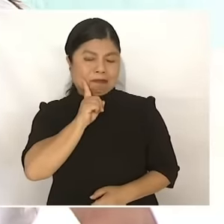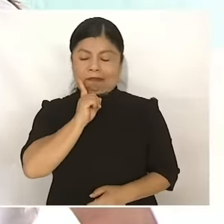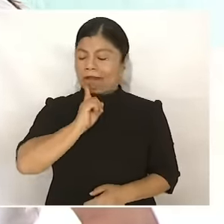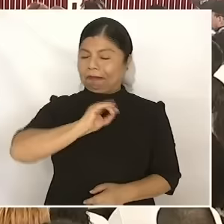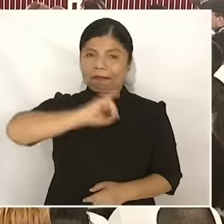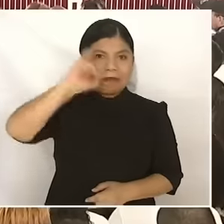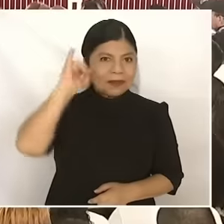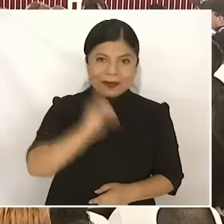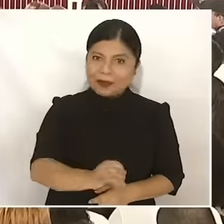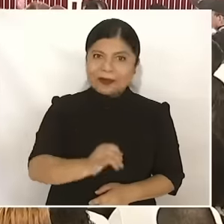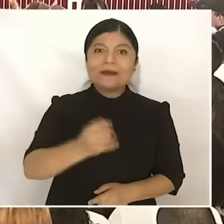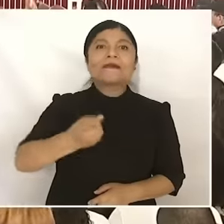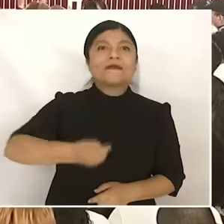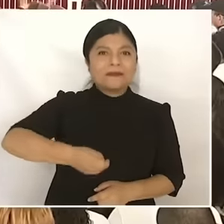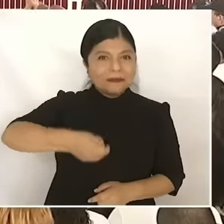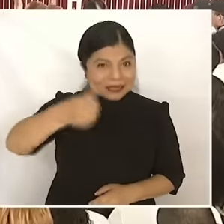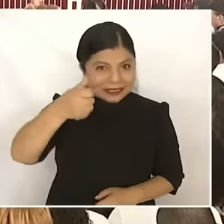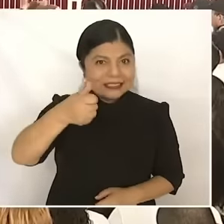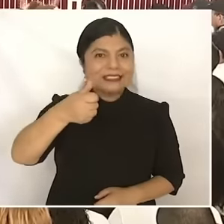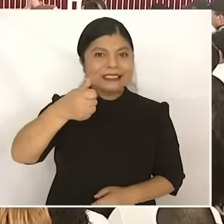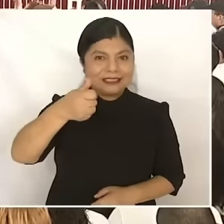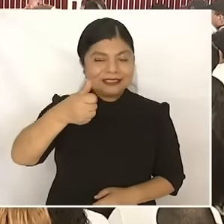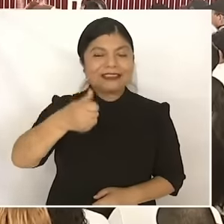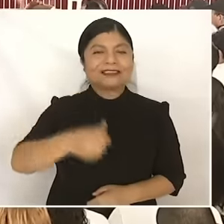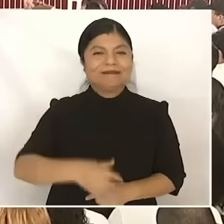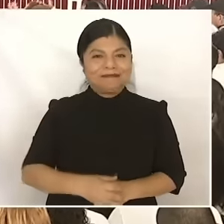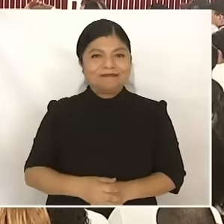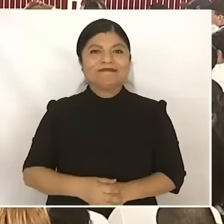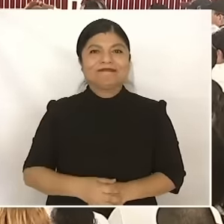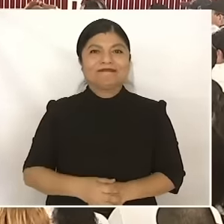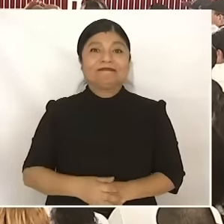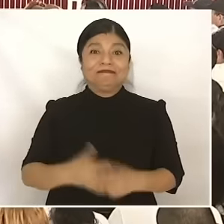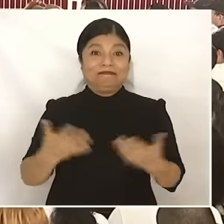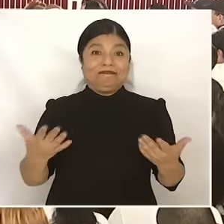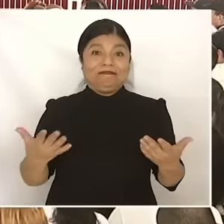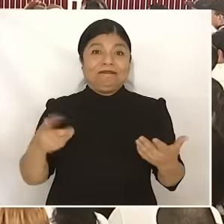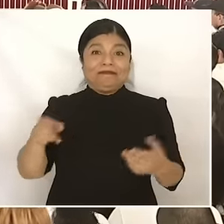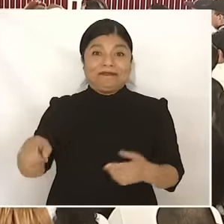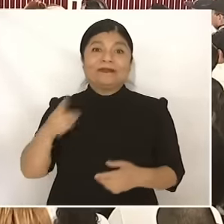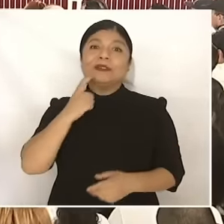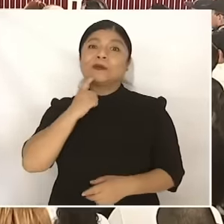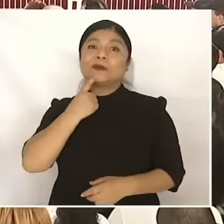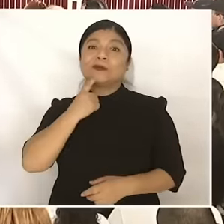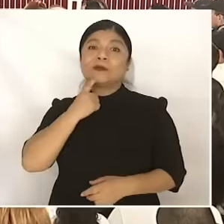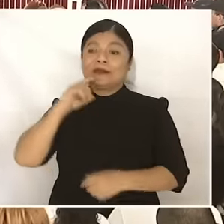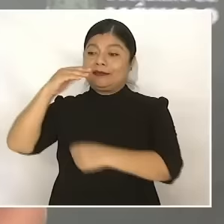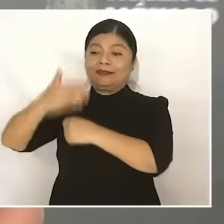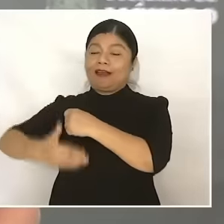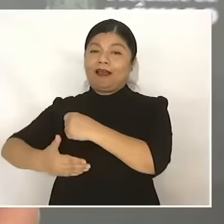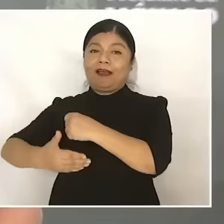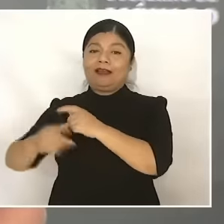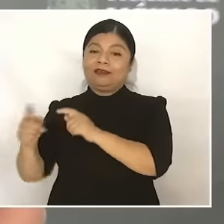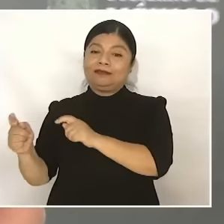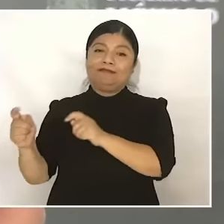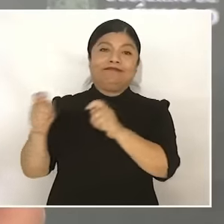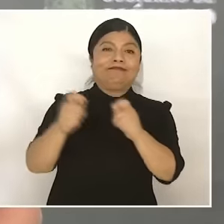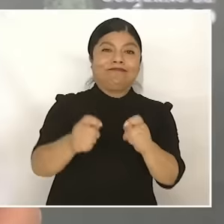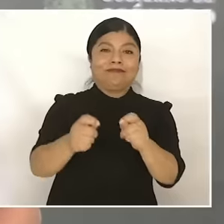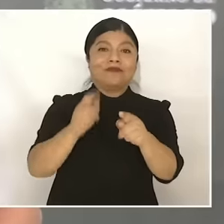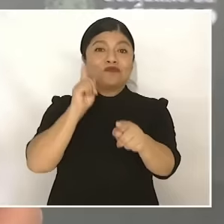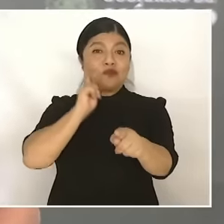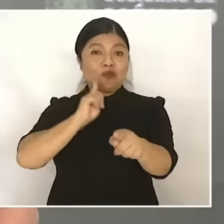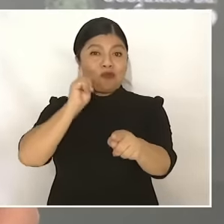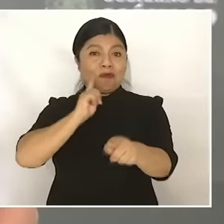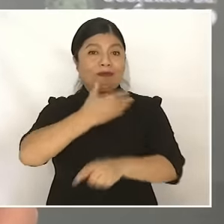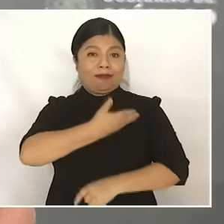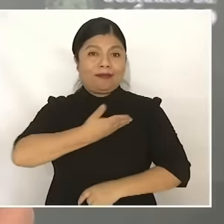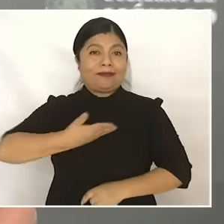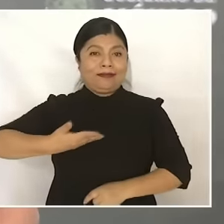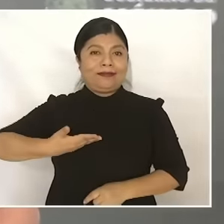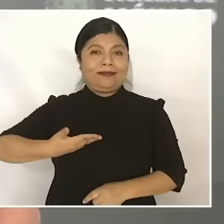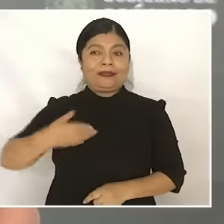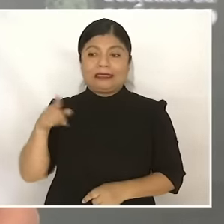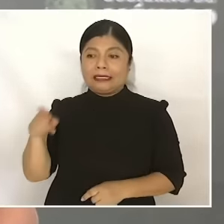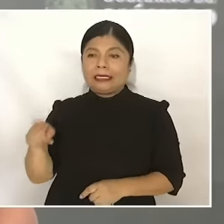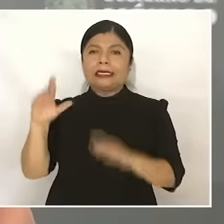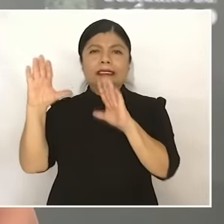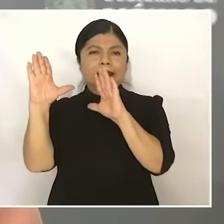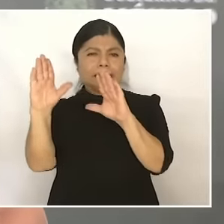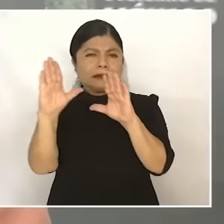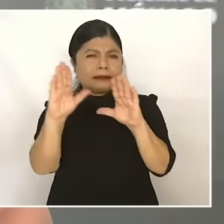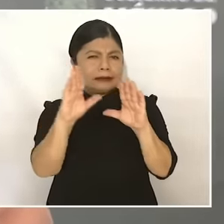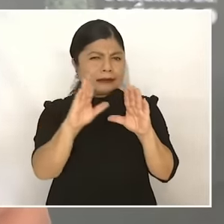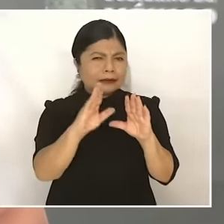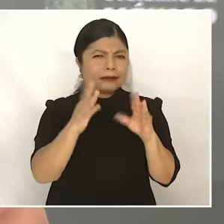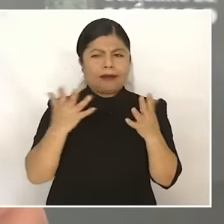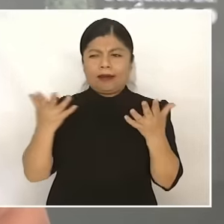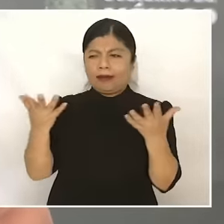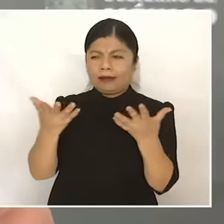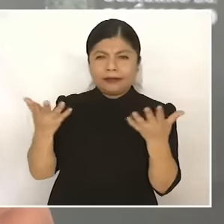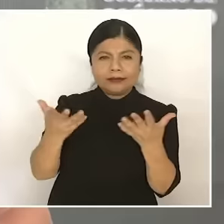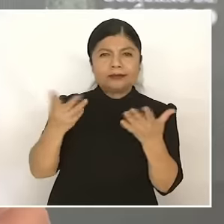next one to the next government his teaching his learning the works the programs the